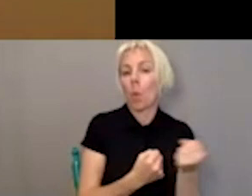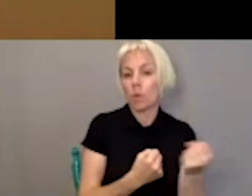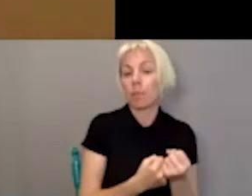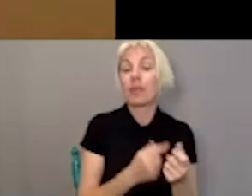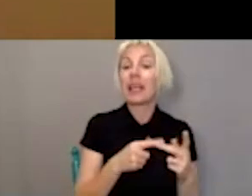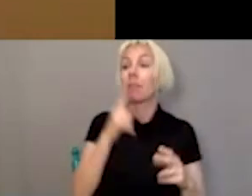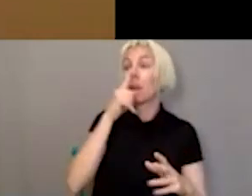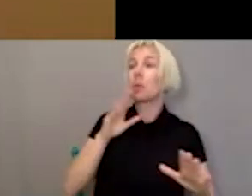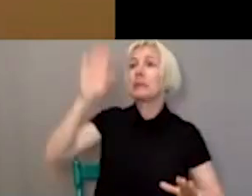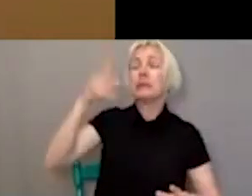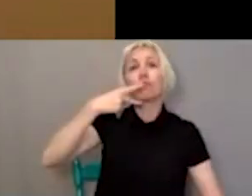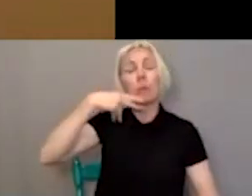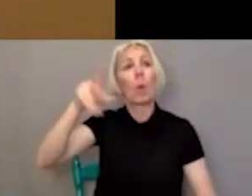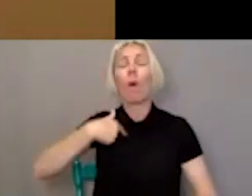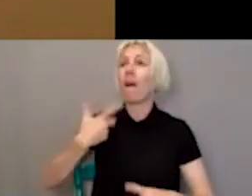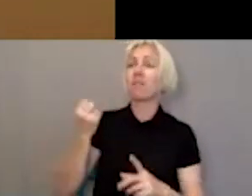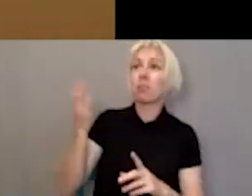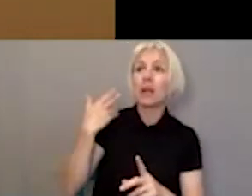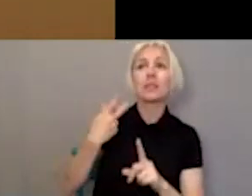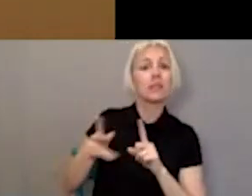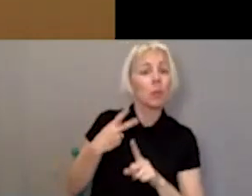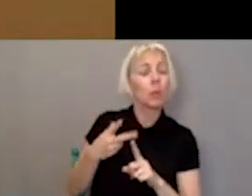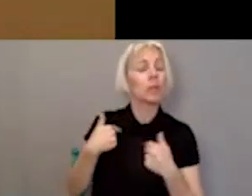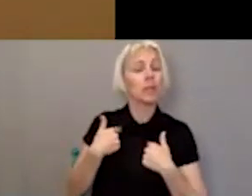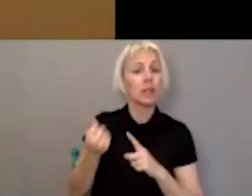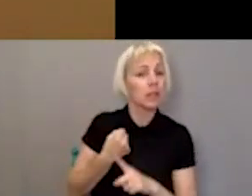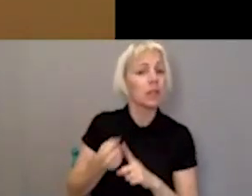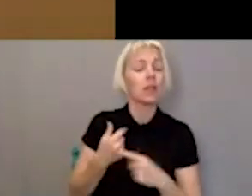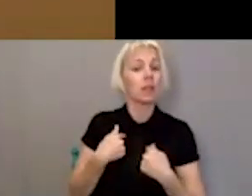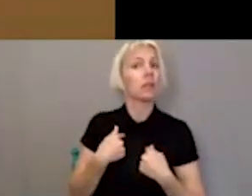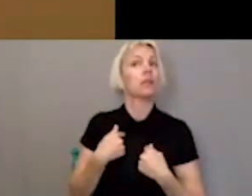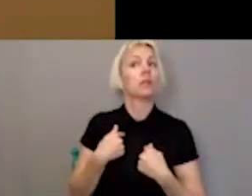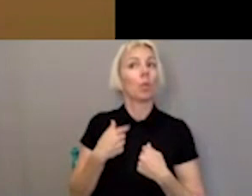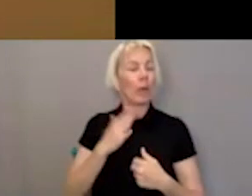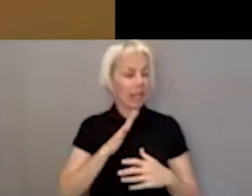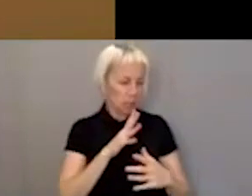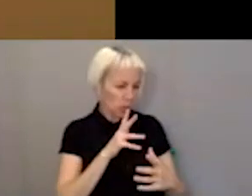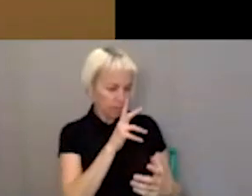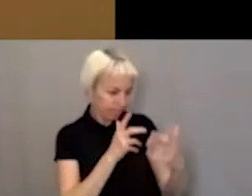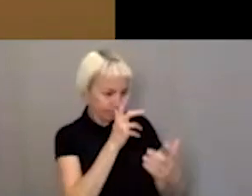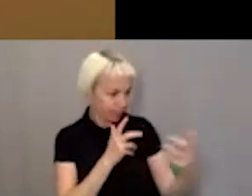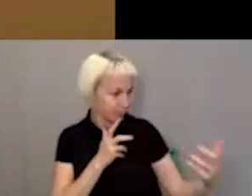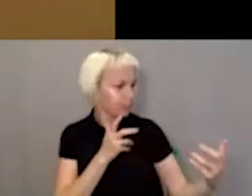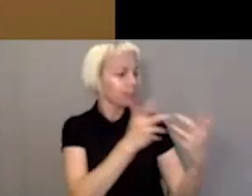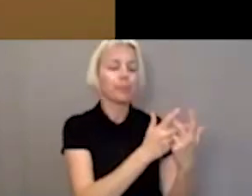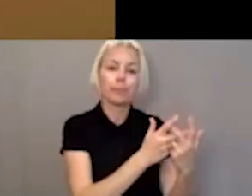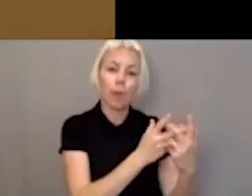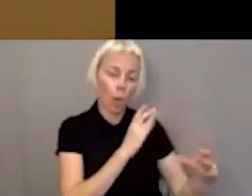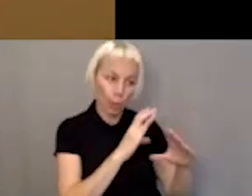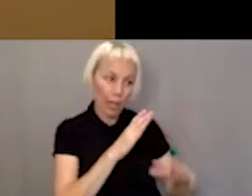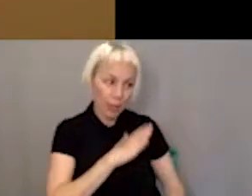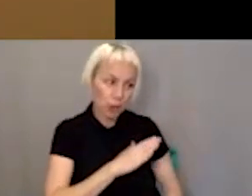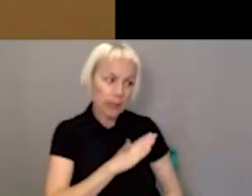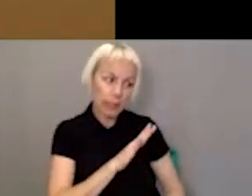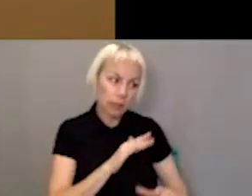that is specific to their needs, be it communication needs or supporting them to go and share their